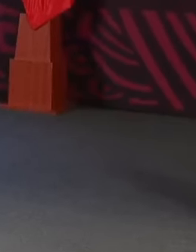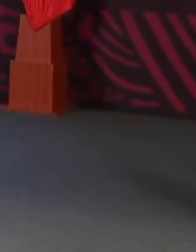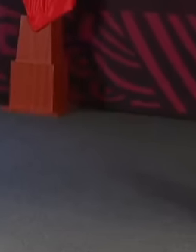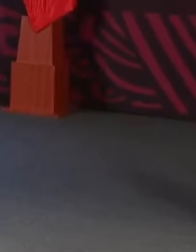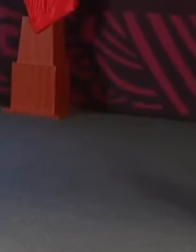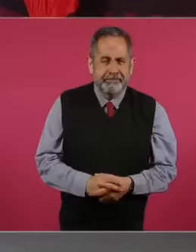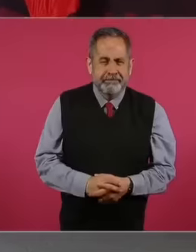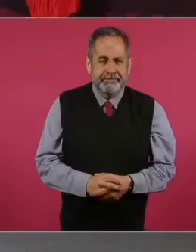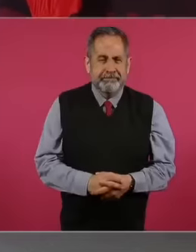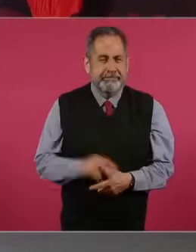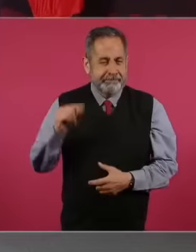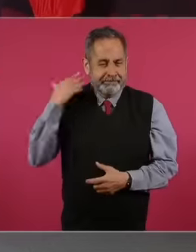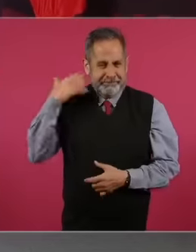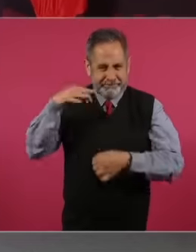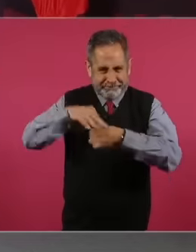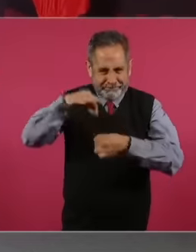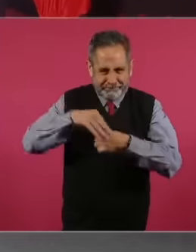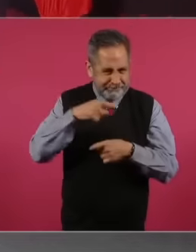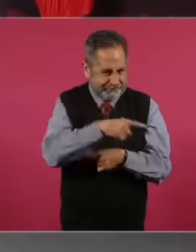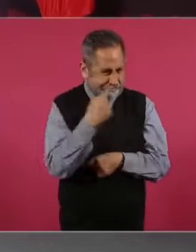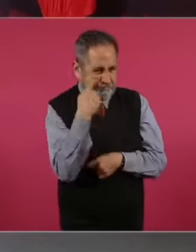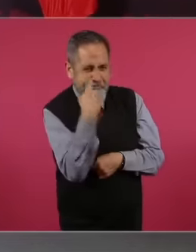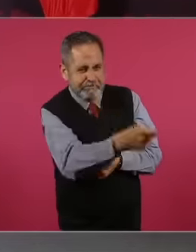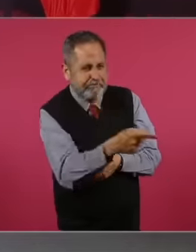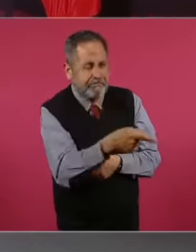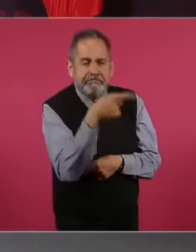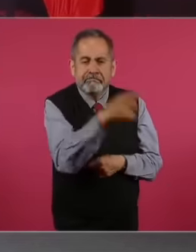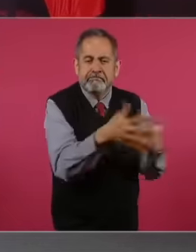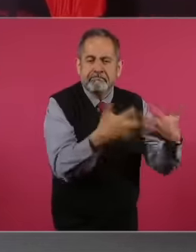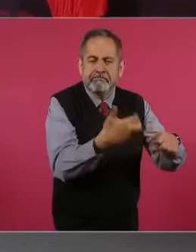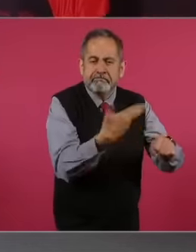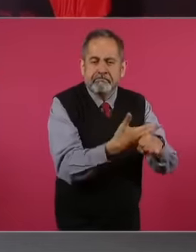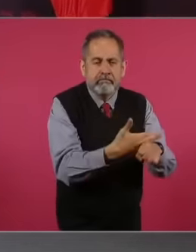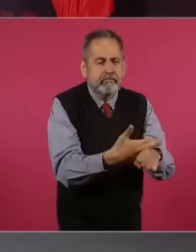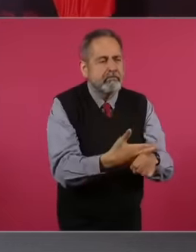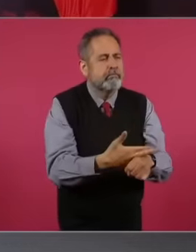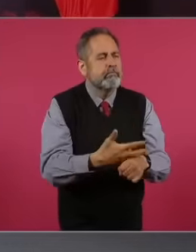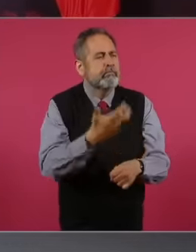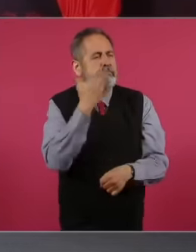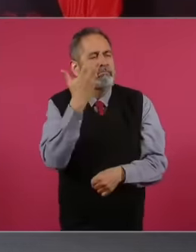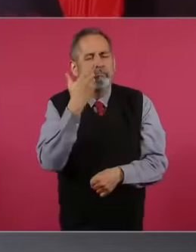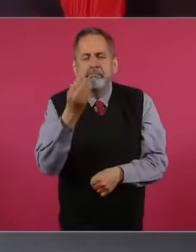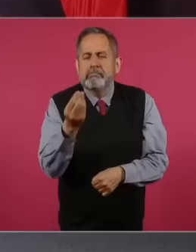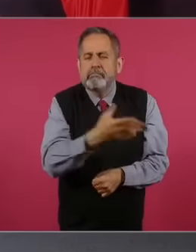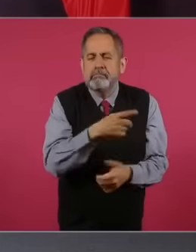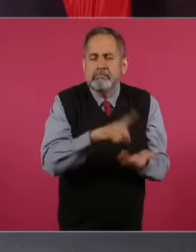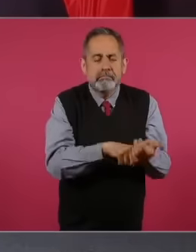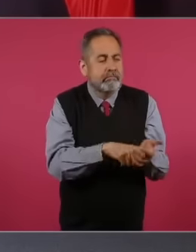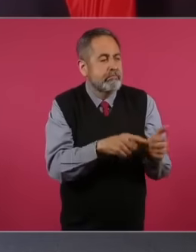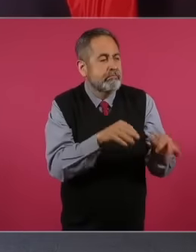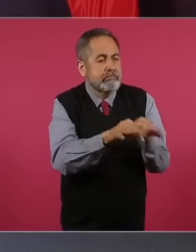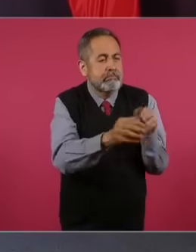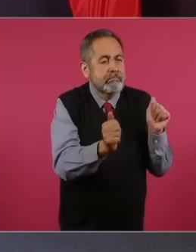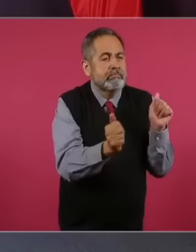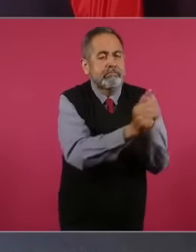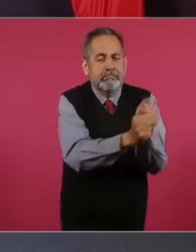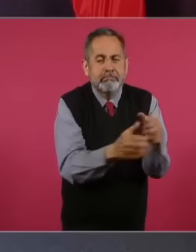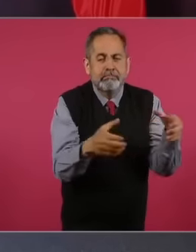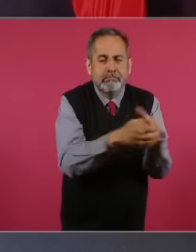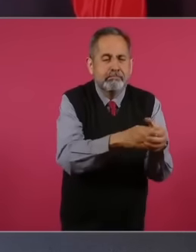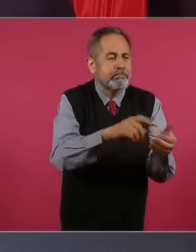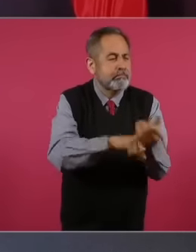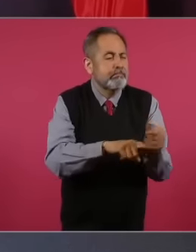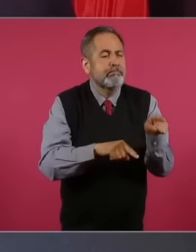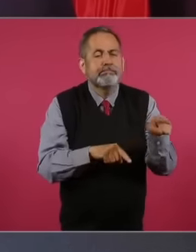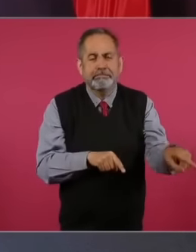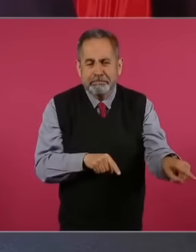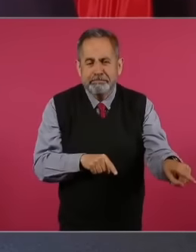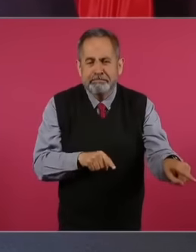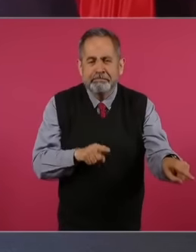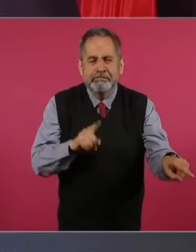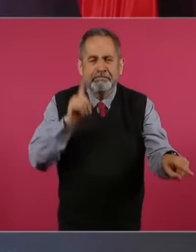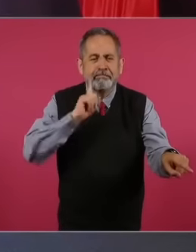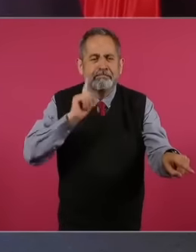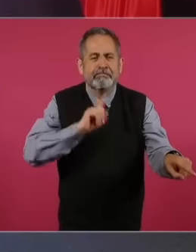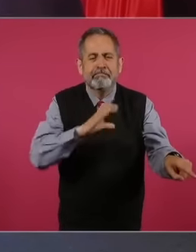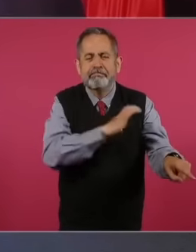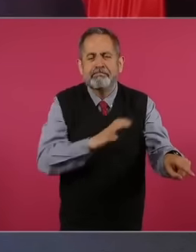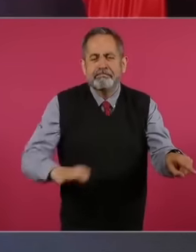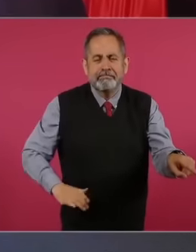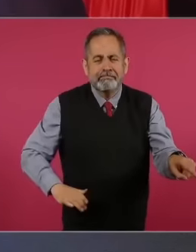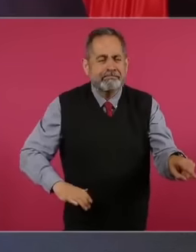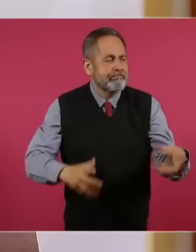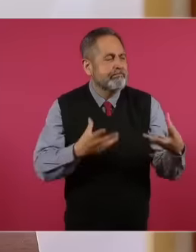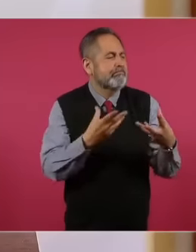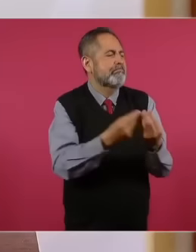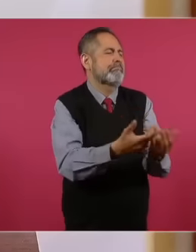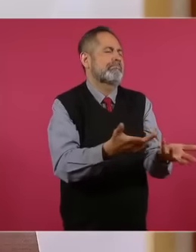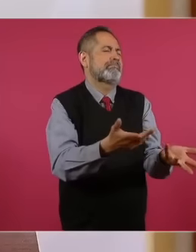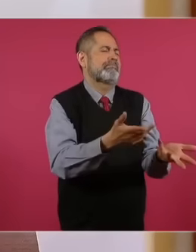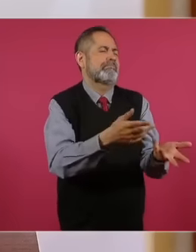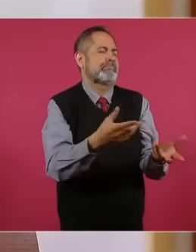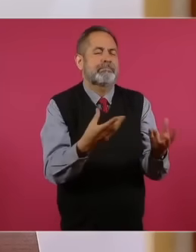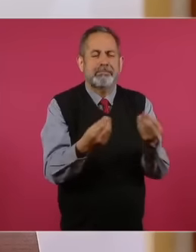these This polling company worked for the campaign of the candidate Tochil Gálvez